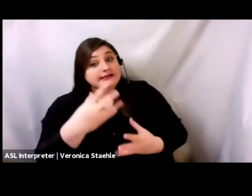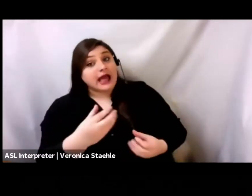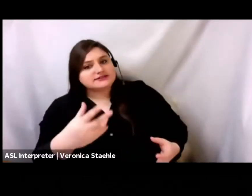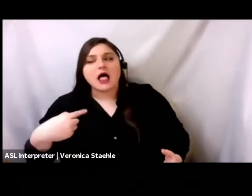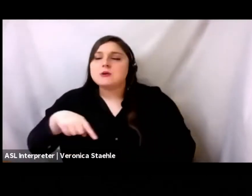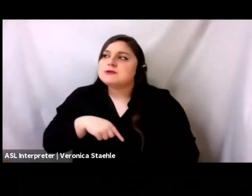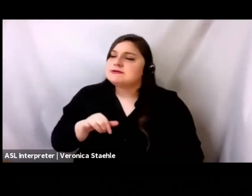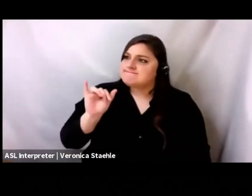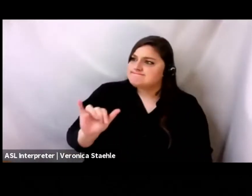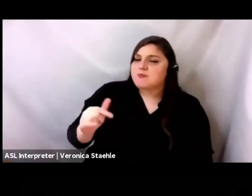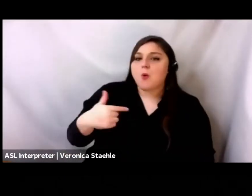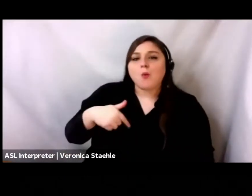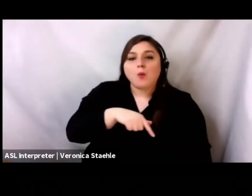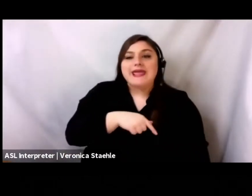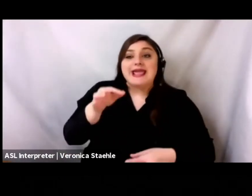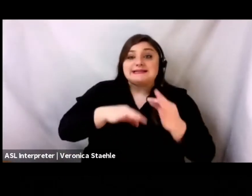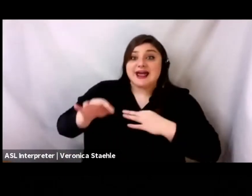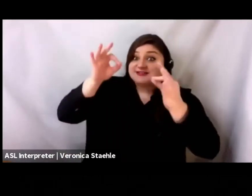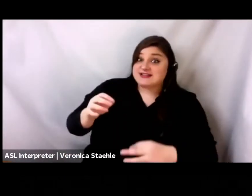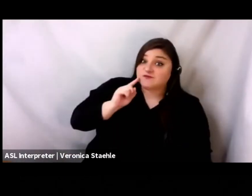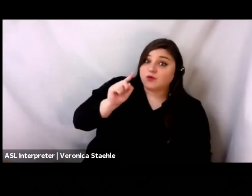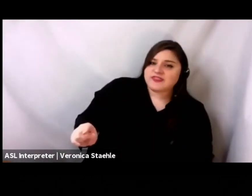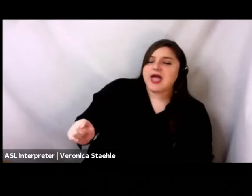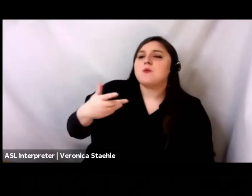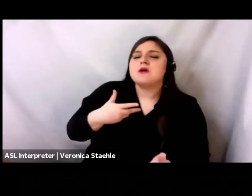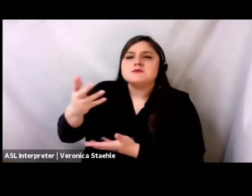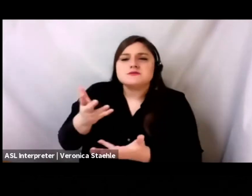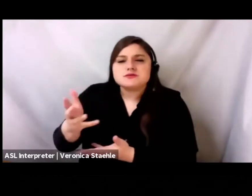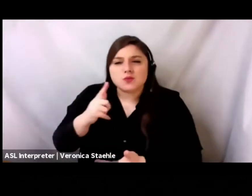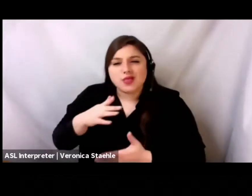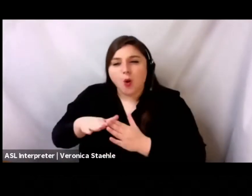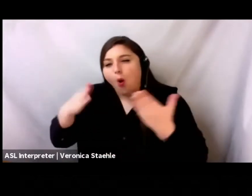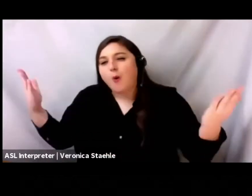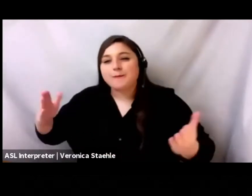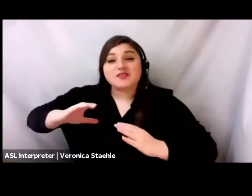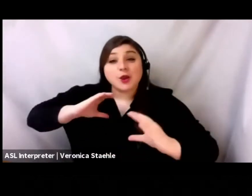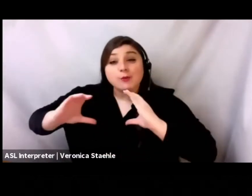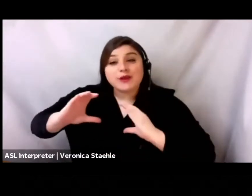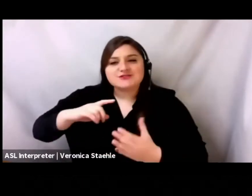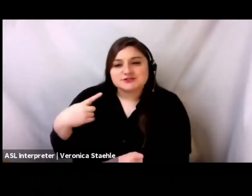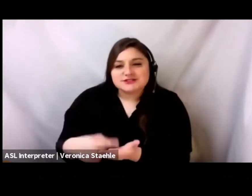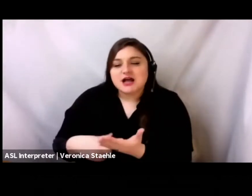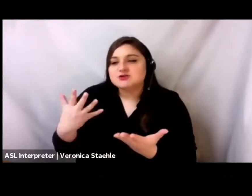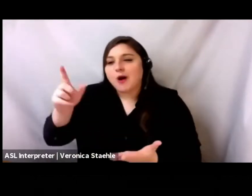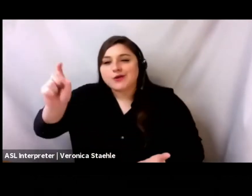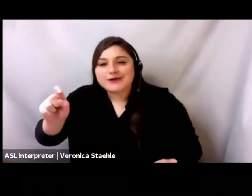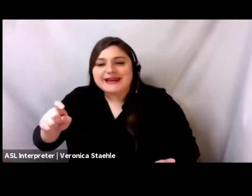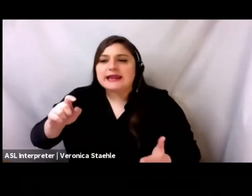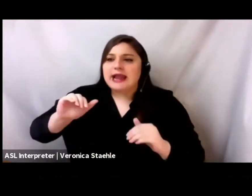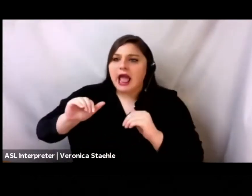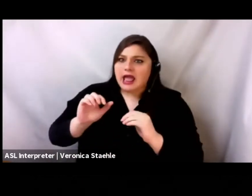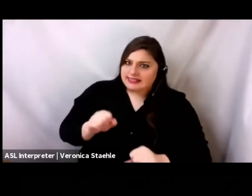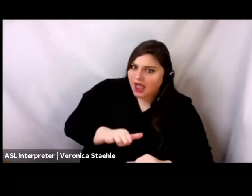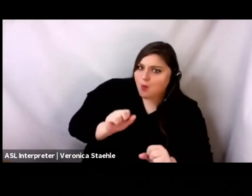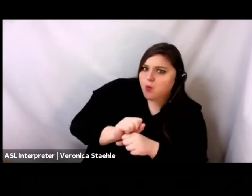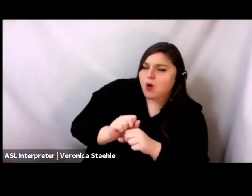a new way to collaborate, but also taking the time to acclimate to the realities of our world and